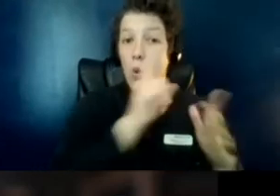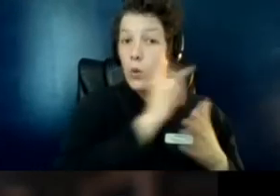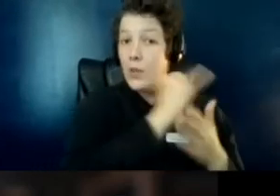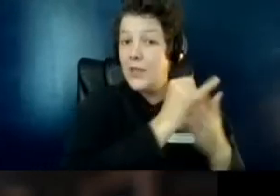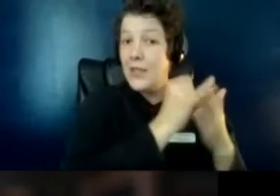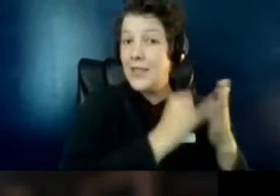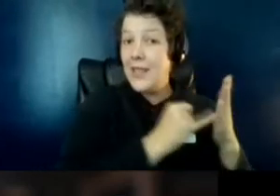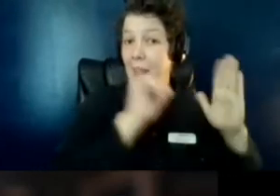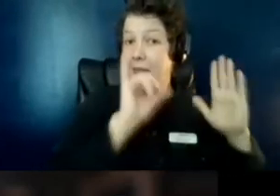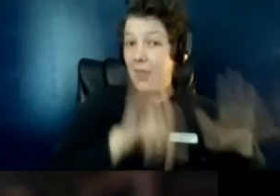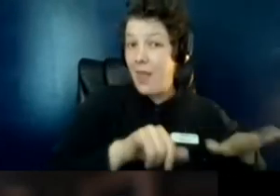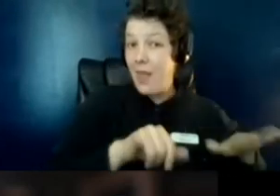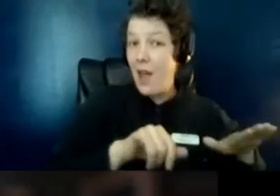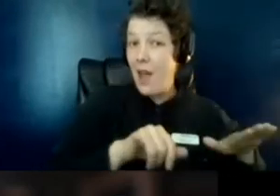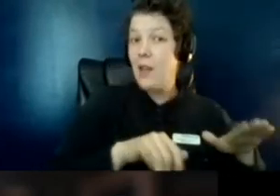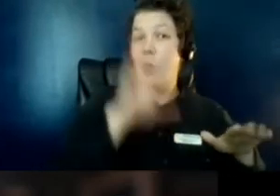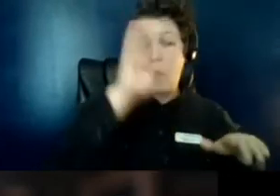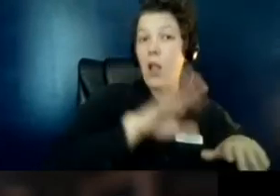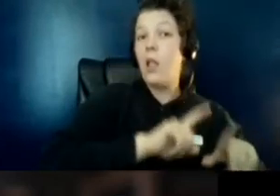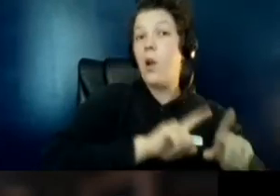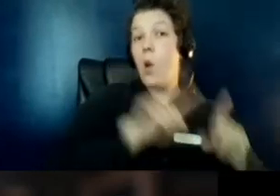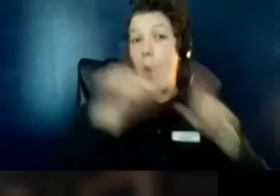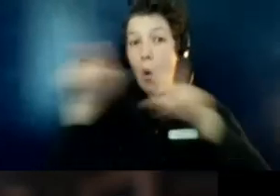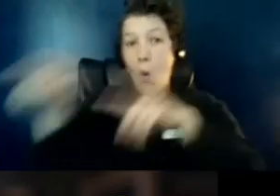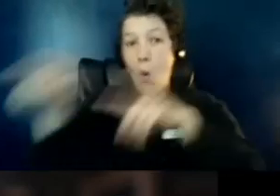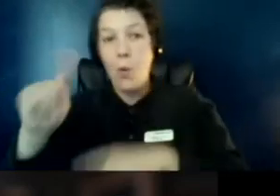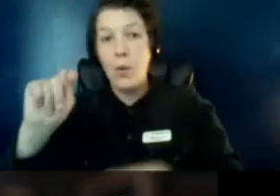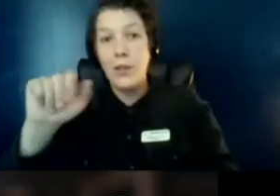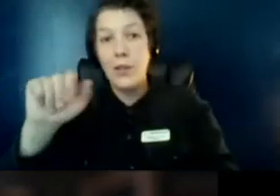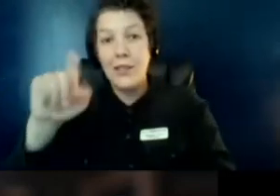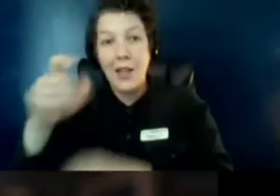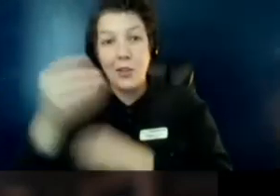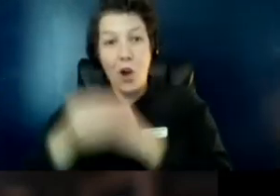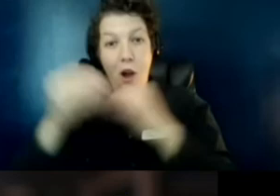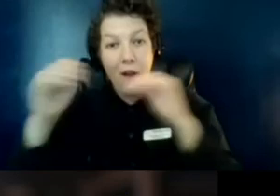that. And they learn all about what it means to be inclusive.